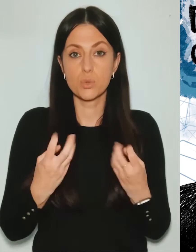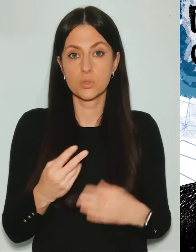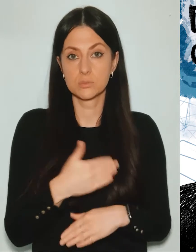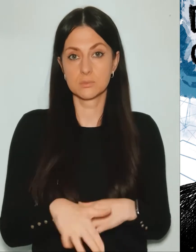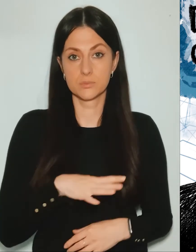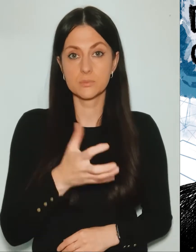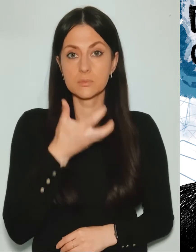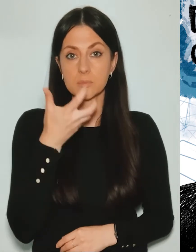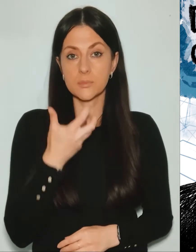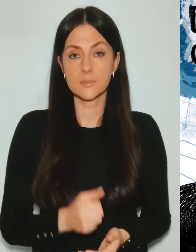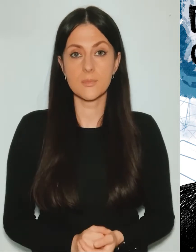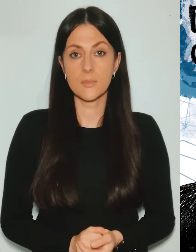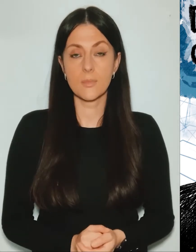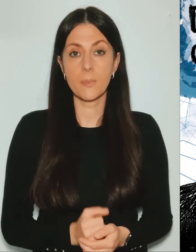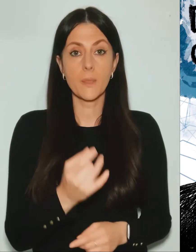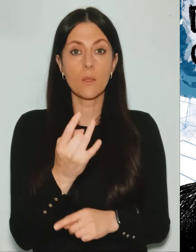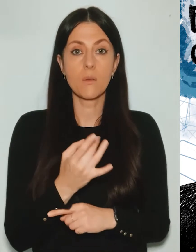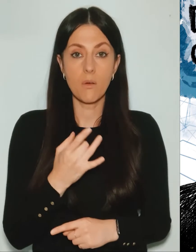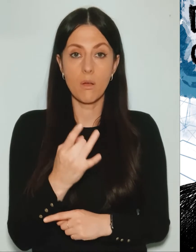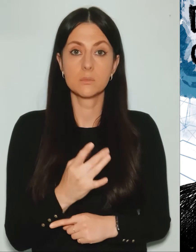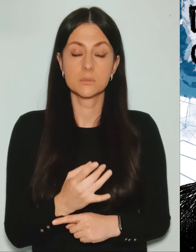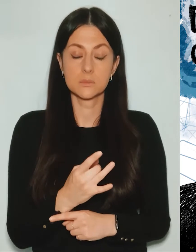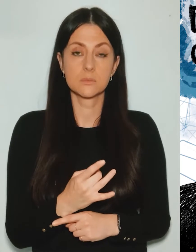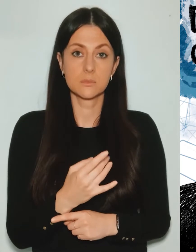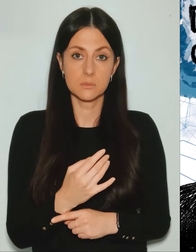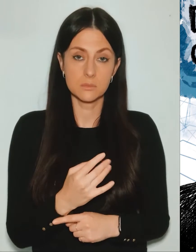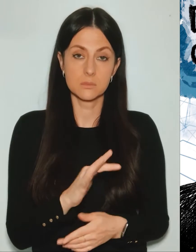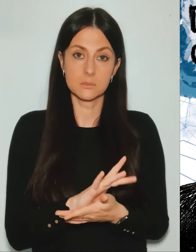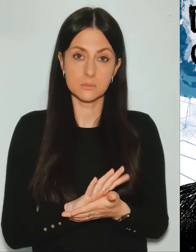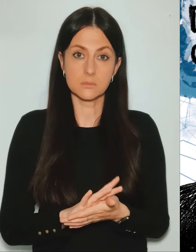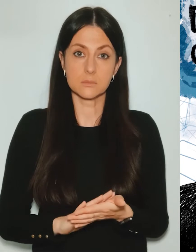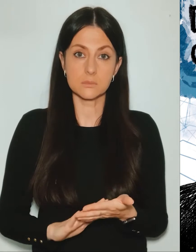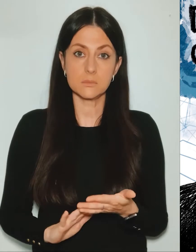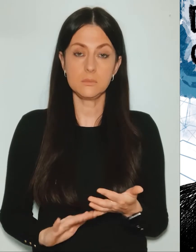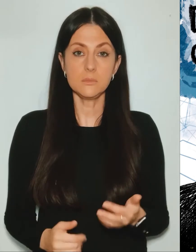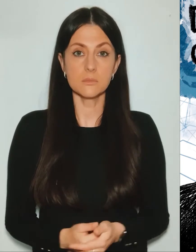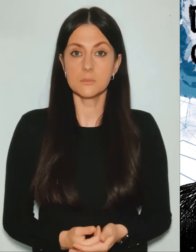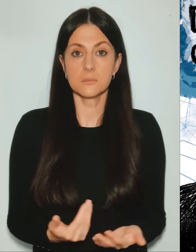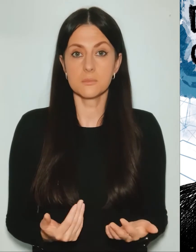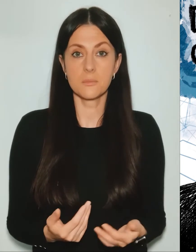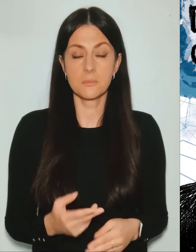The shelling didn't stop just… it just didn't stop.